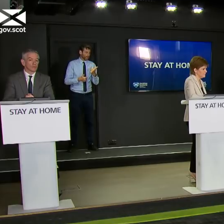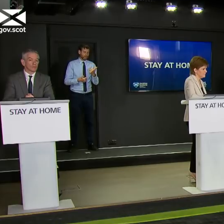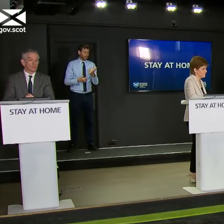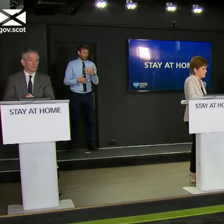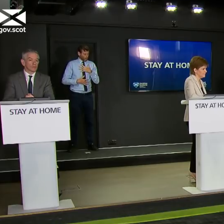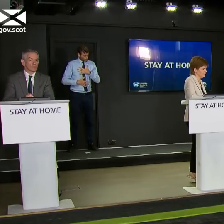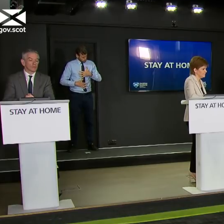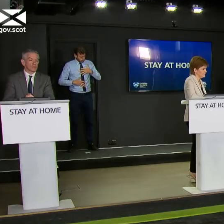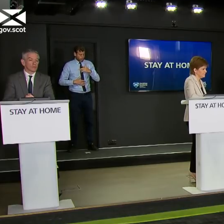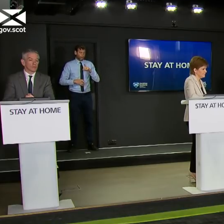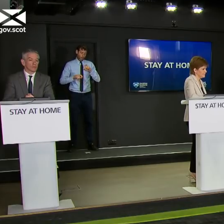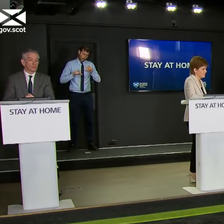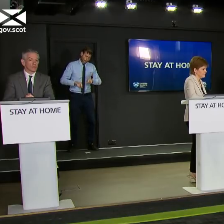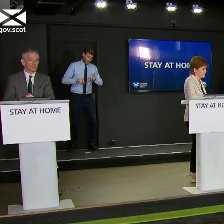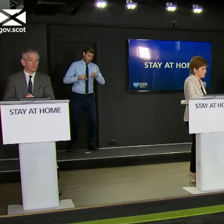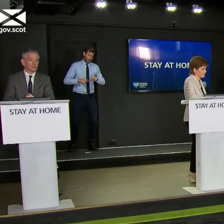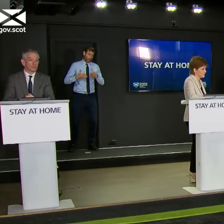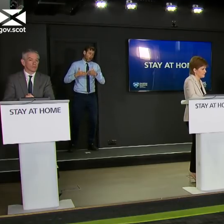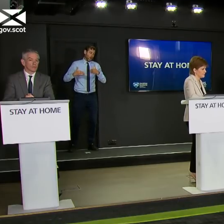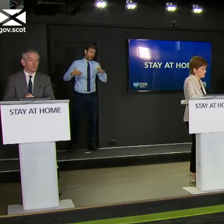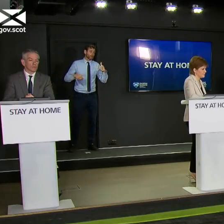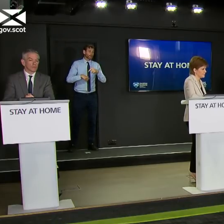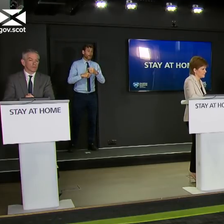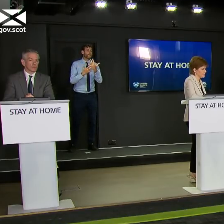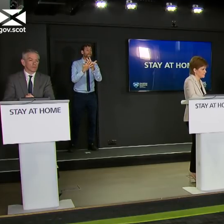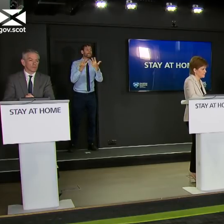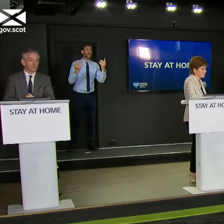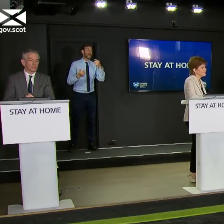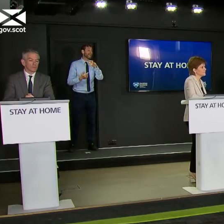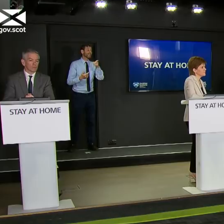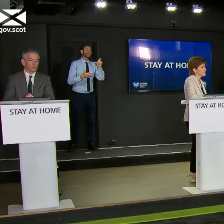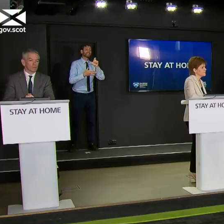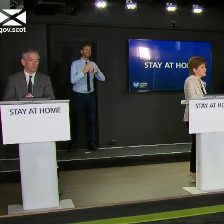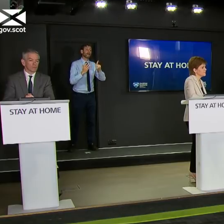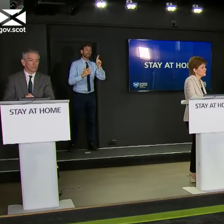of being abandoned due to the withdrawal of some support services. So what would be your